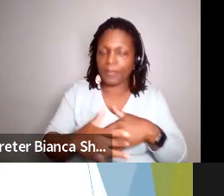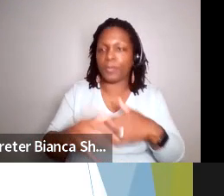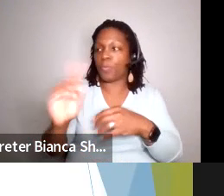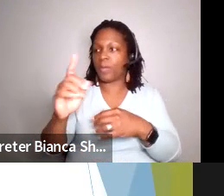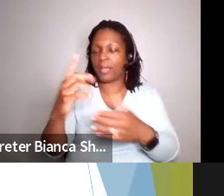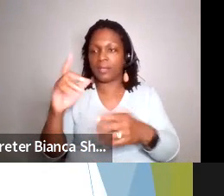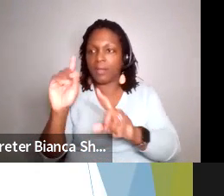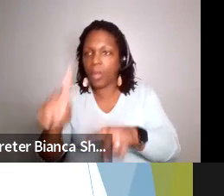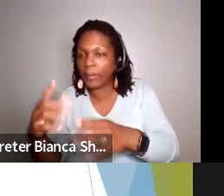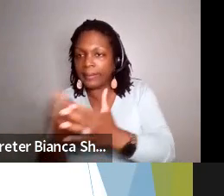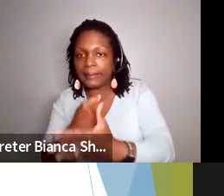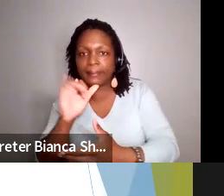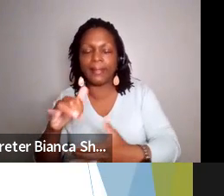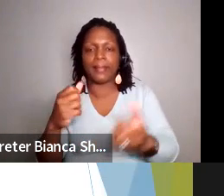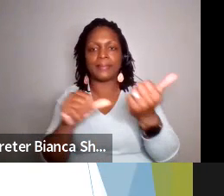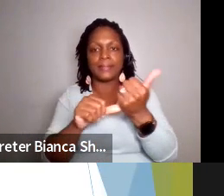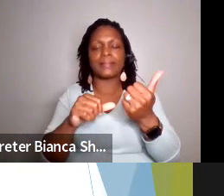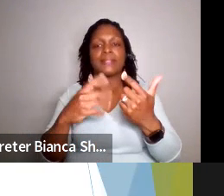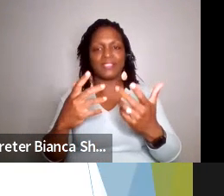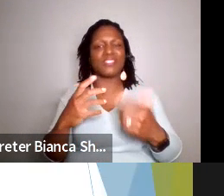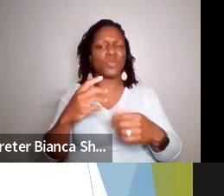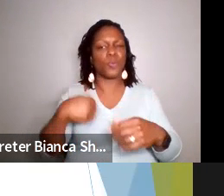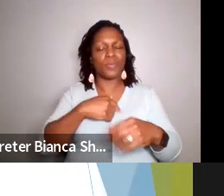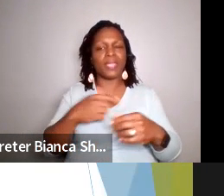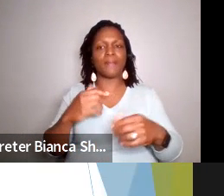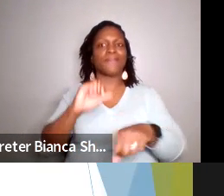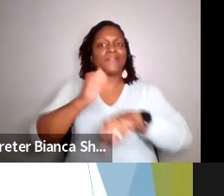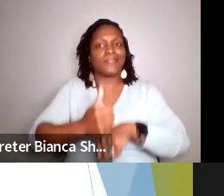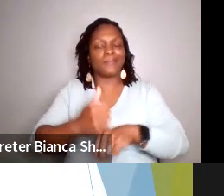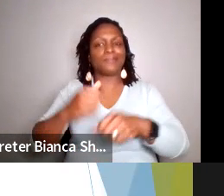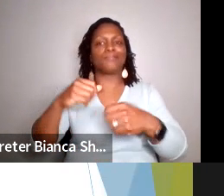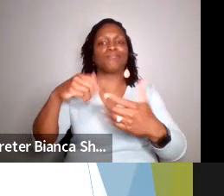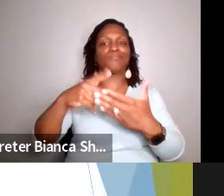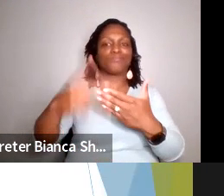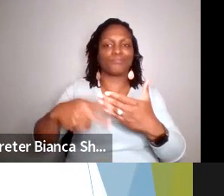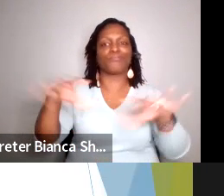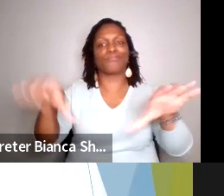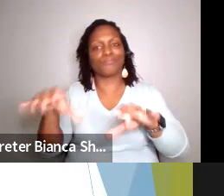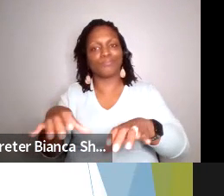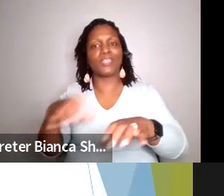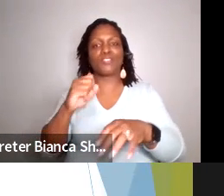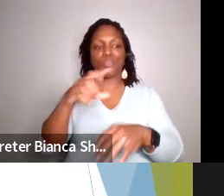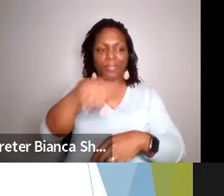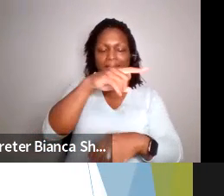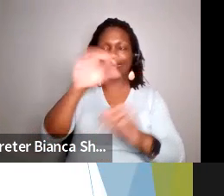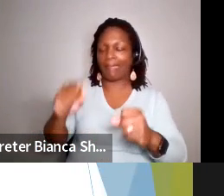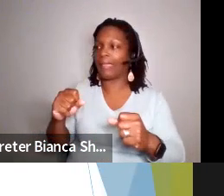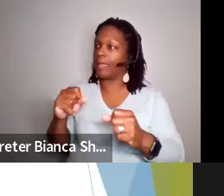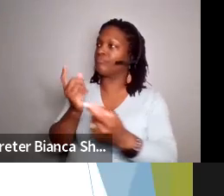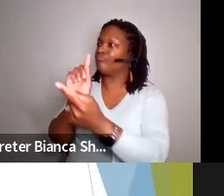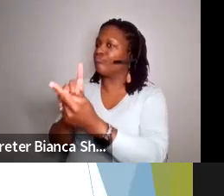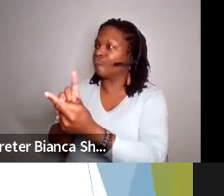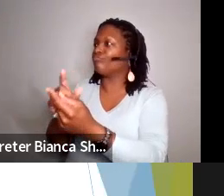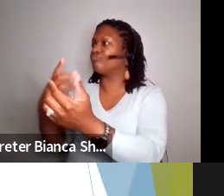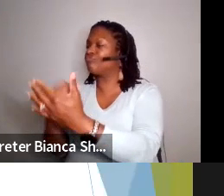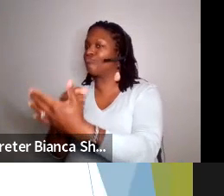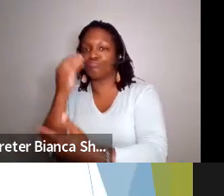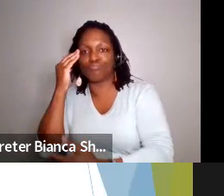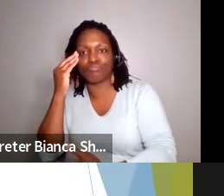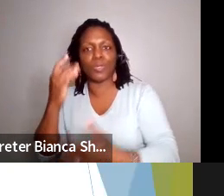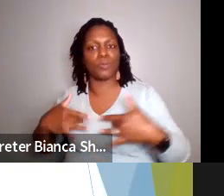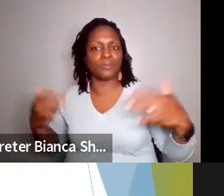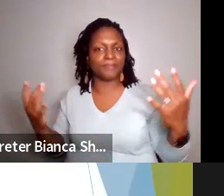have continued outreach activities. plan and so that we can make sure that we're informing an educating folks about our developmental disability services system.